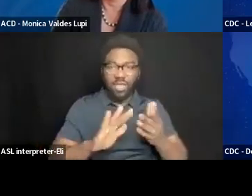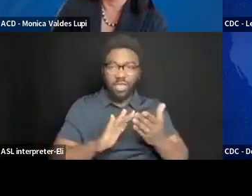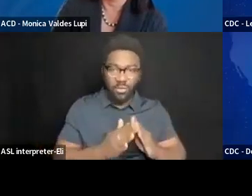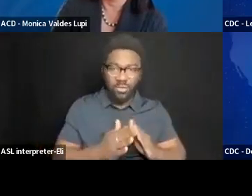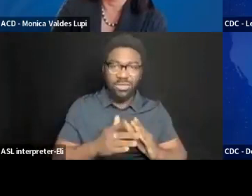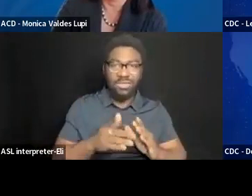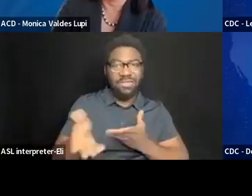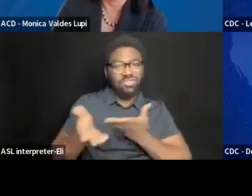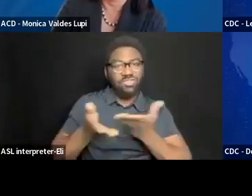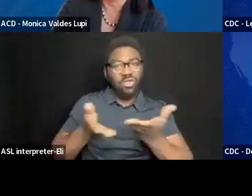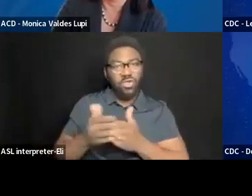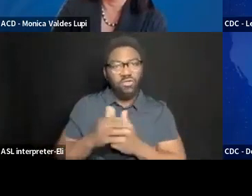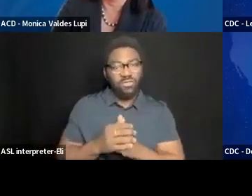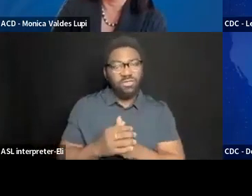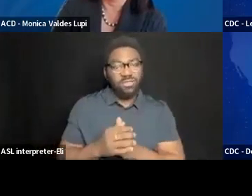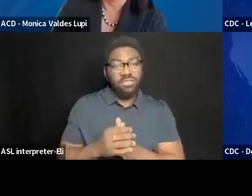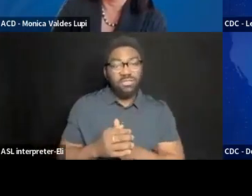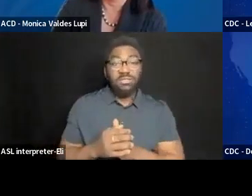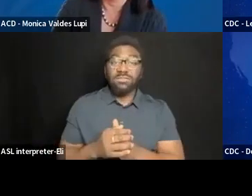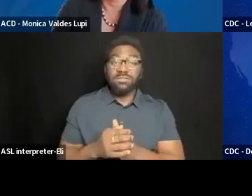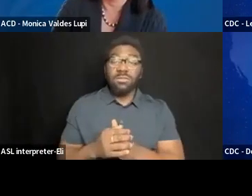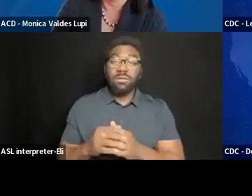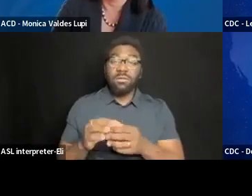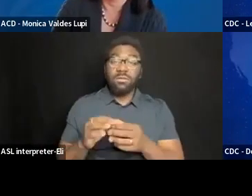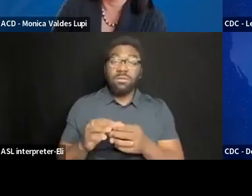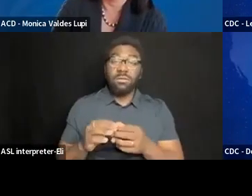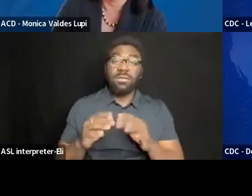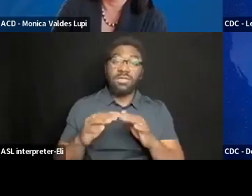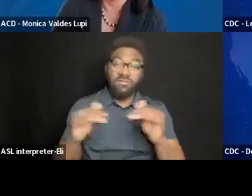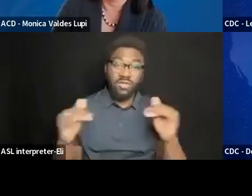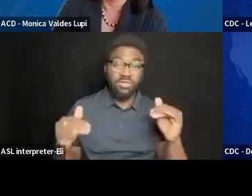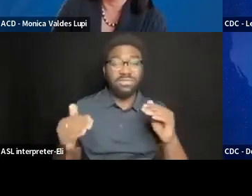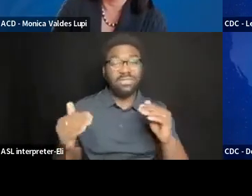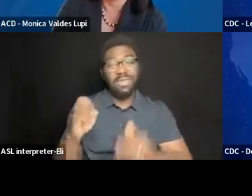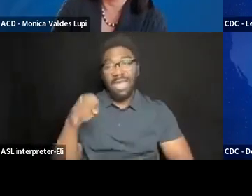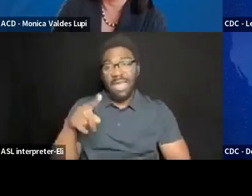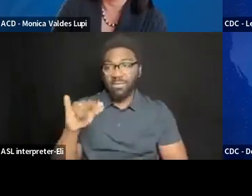So with regard to diversity and equity inclusion, we do have some specific language there.